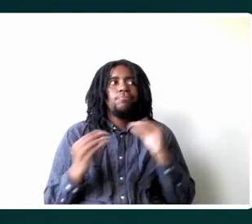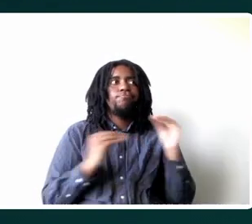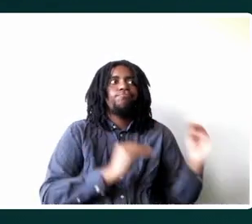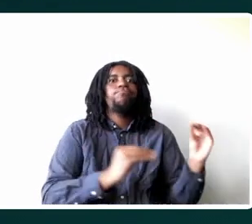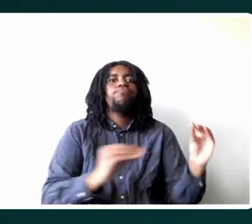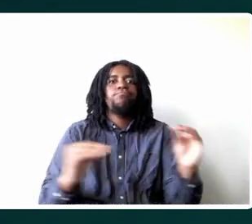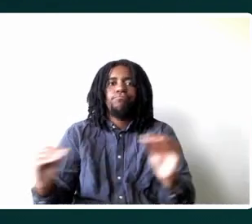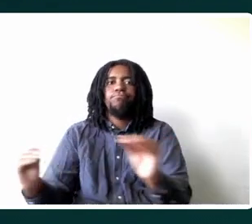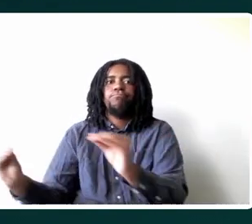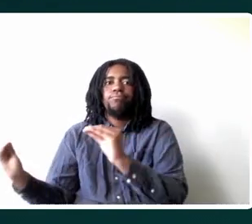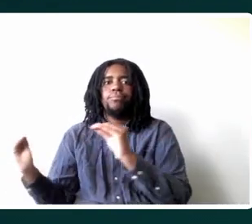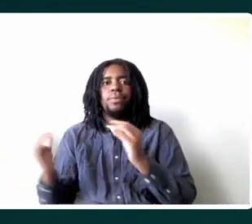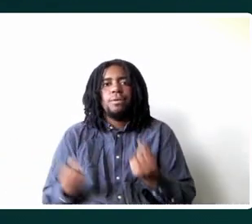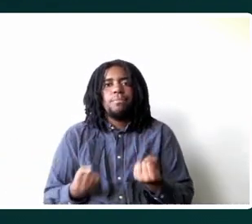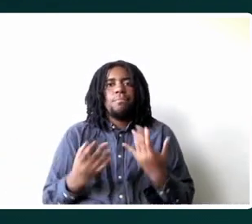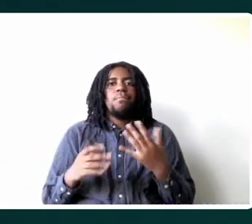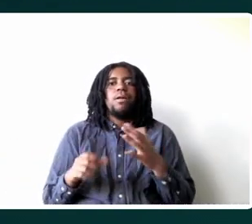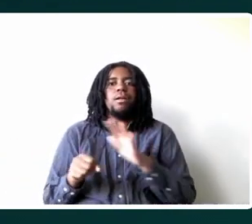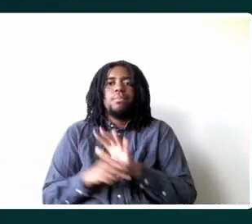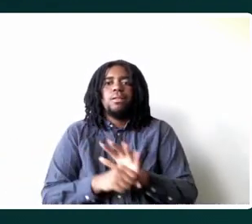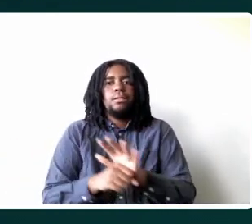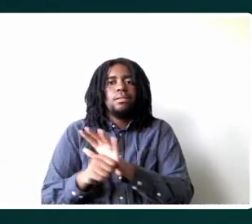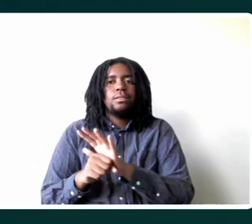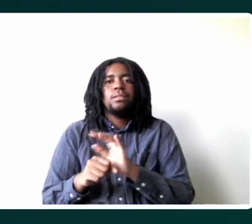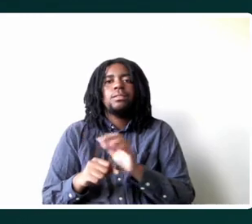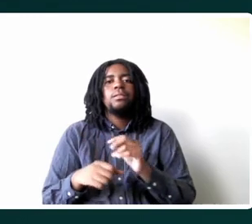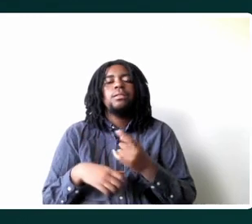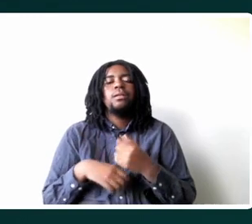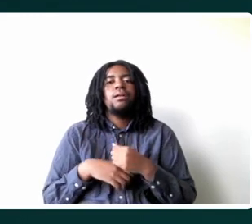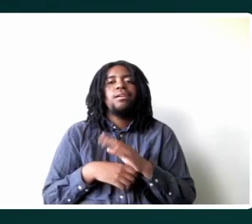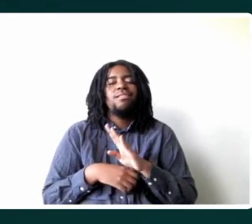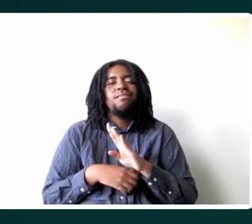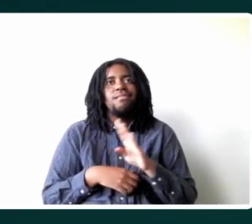And I have never taught in a place where -- in this country and in